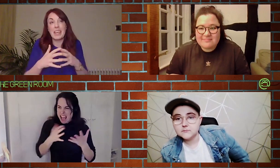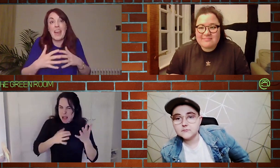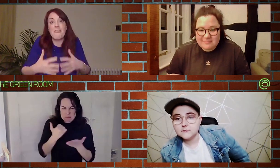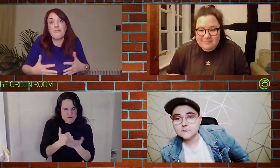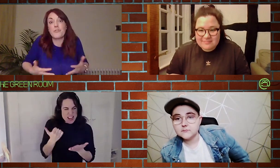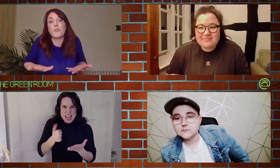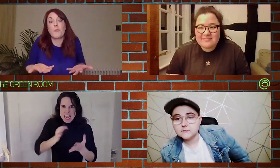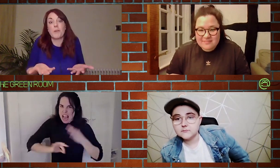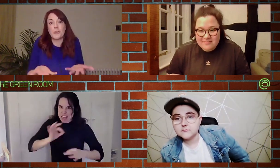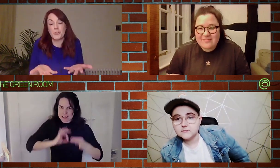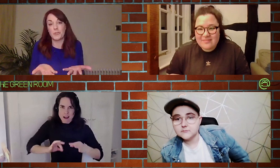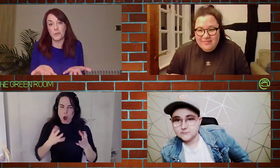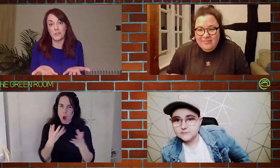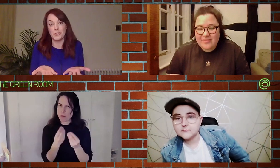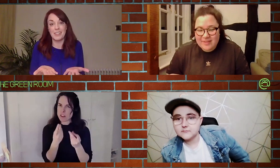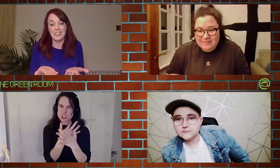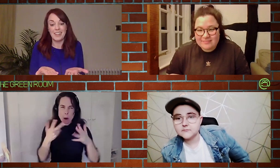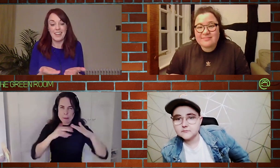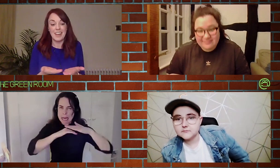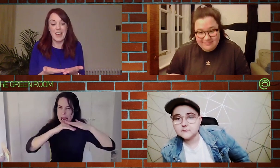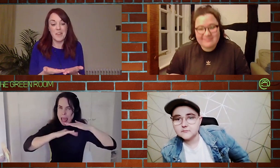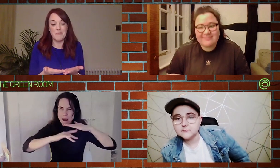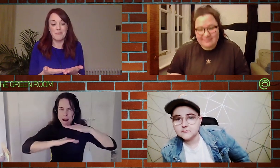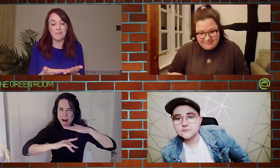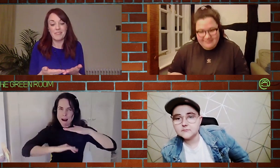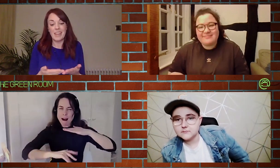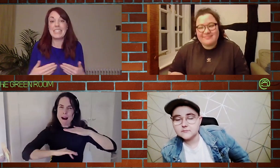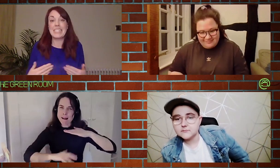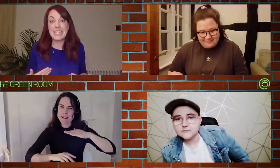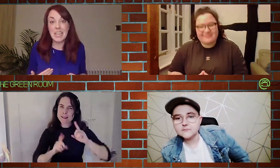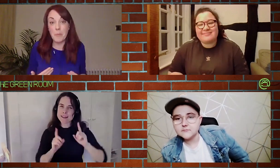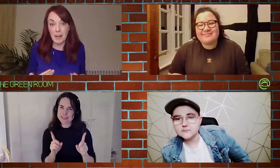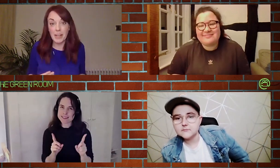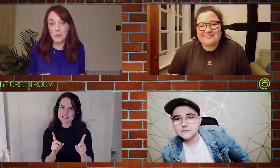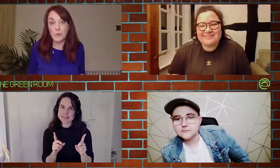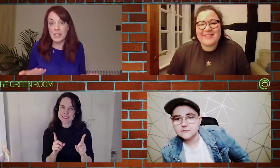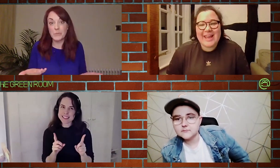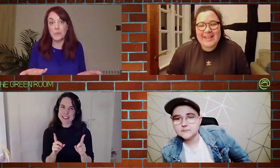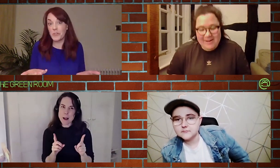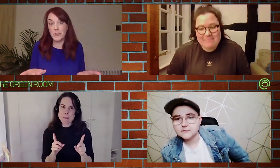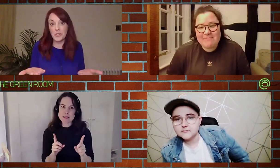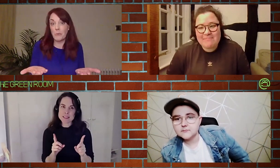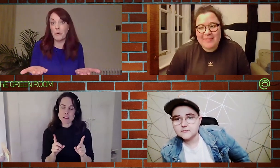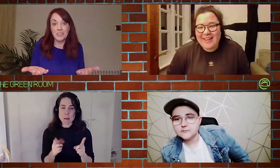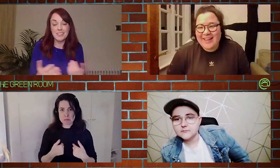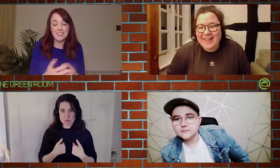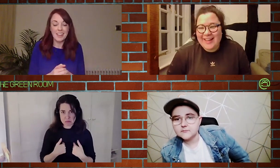give so much to the role and and I didn't see it but I know that's what it was.